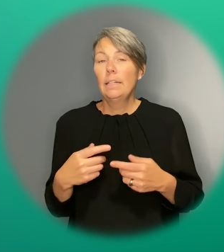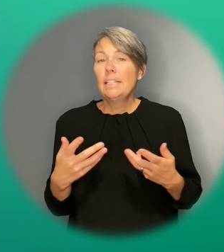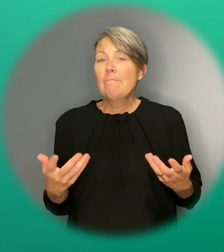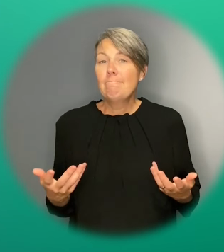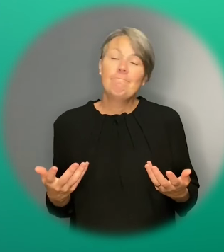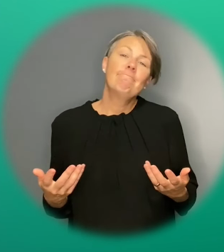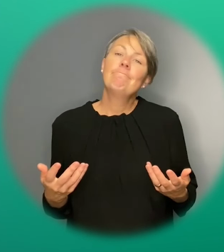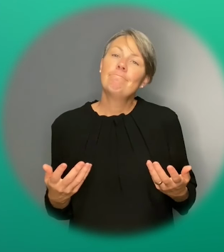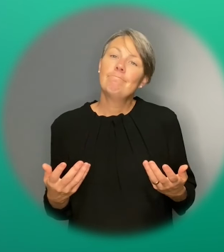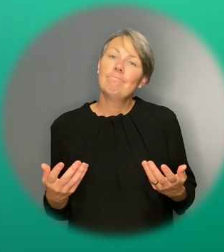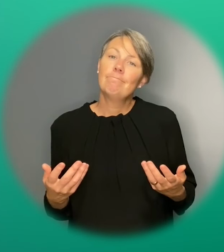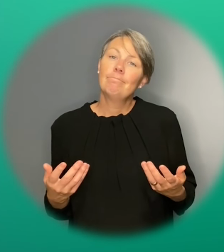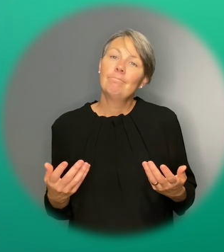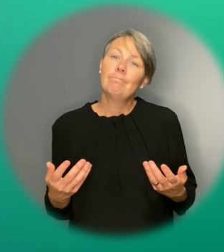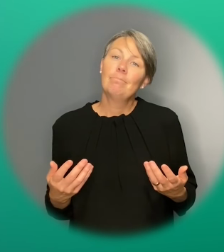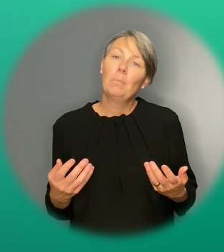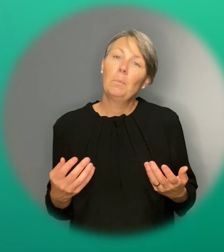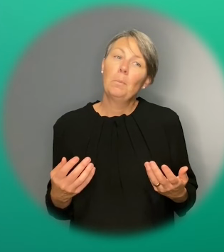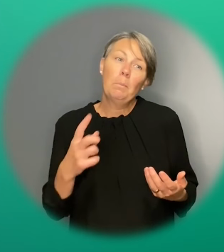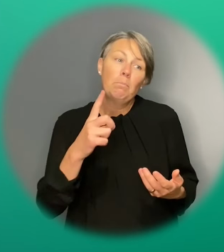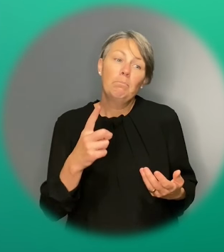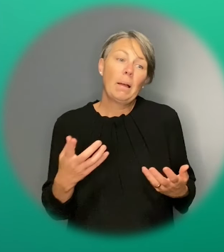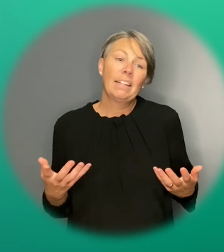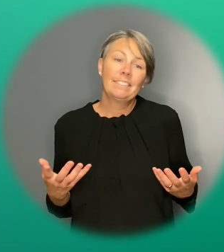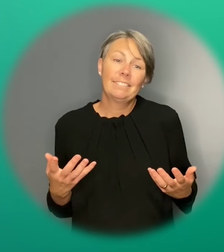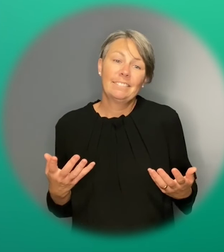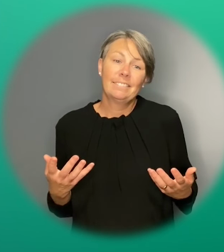could be a starting point for like do I even want to continue? Just remember you